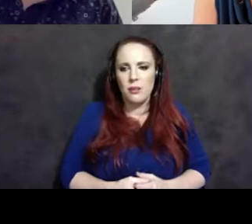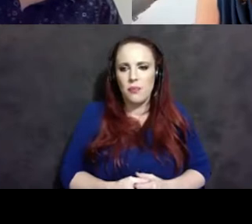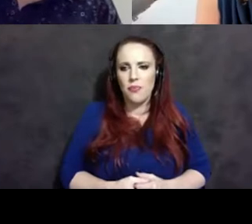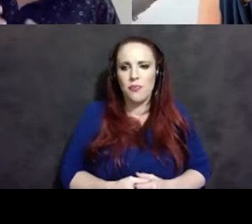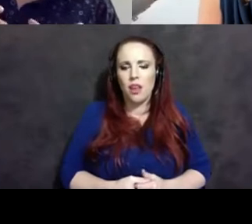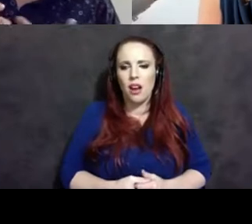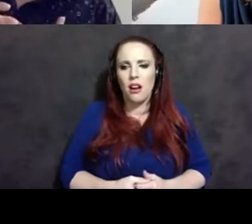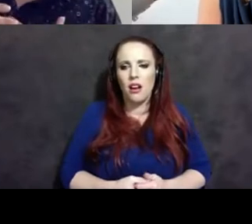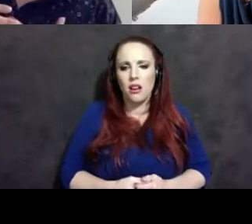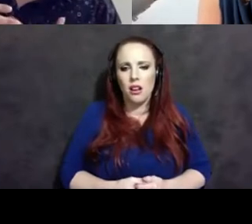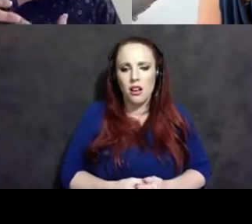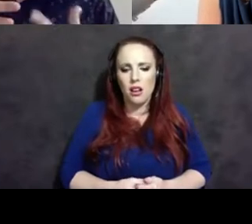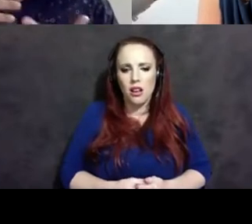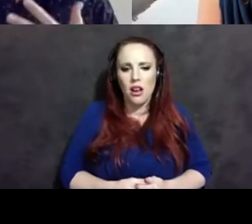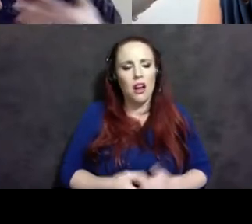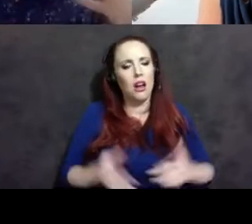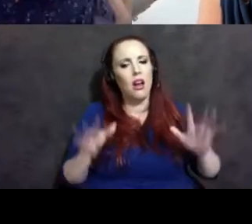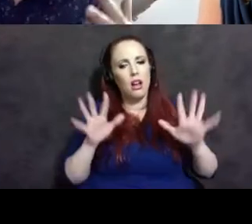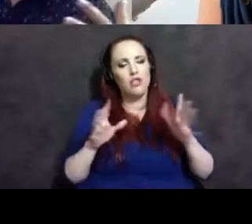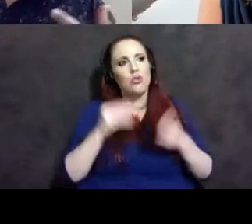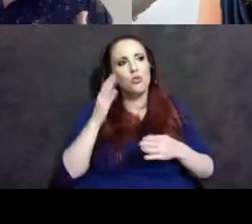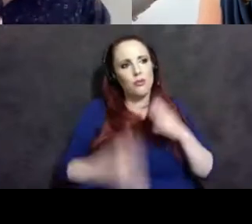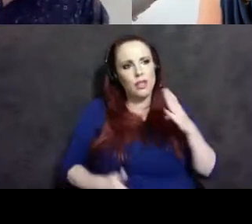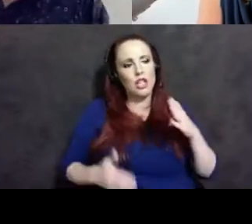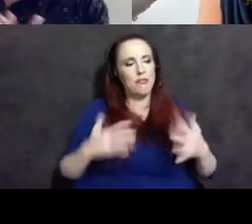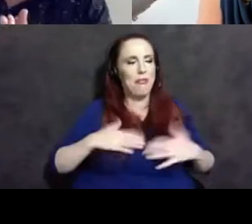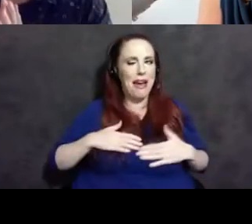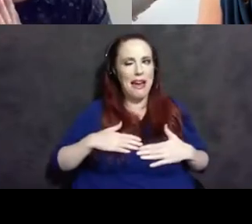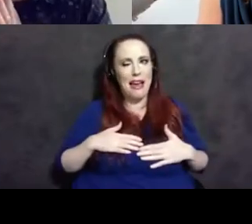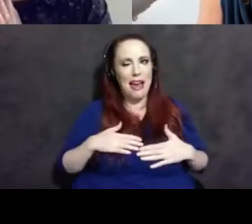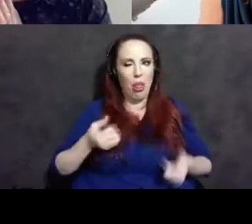And just to finish my own, kind of, rant.